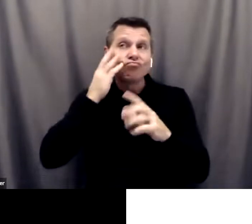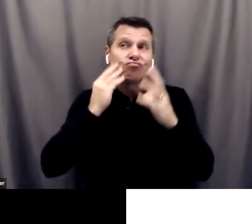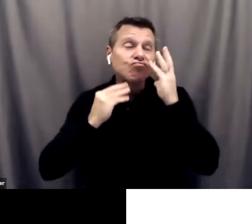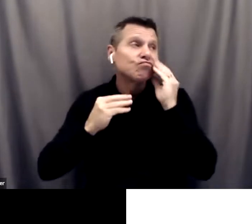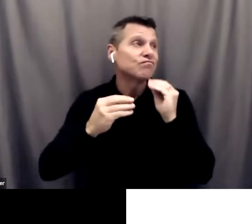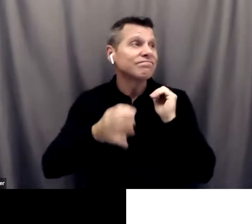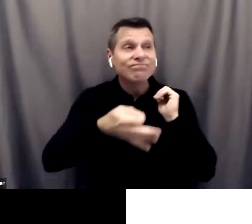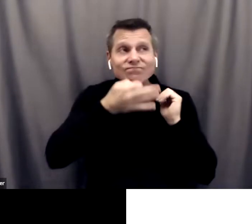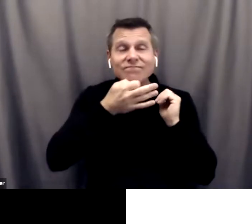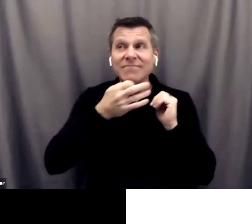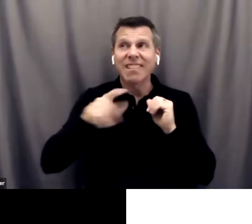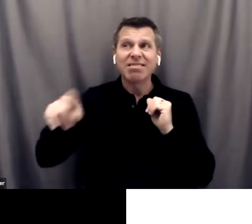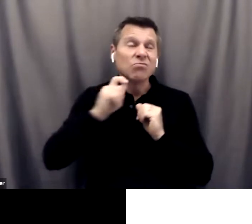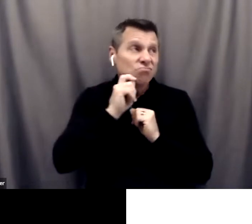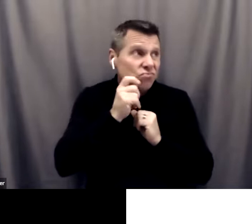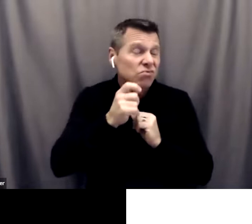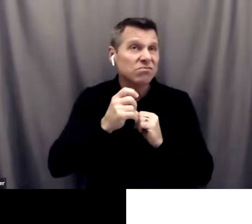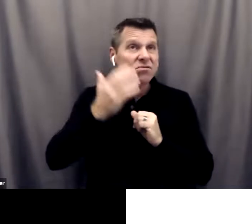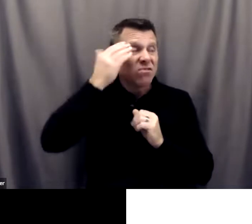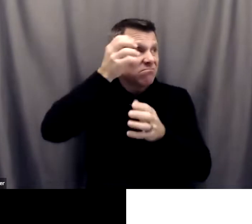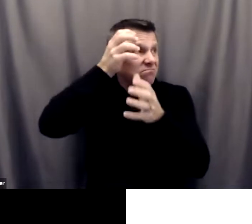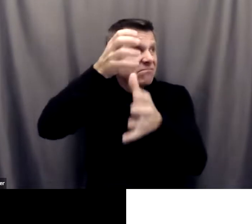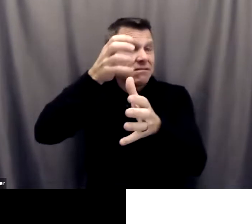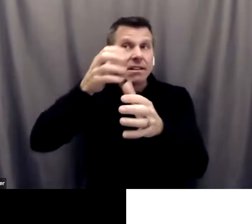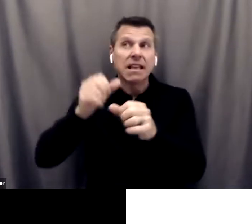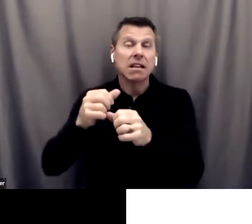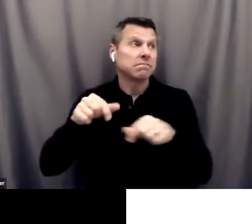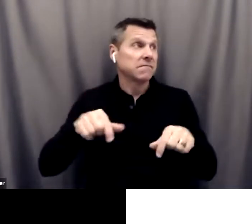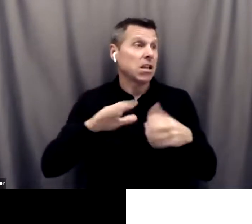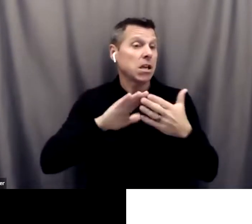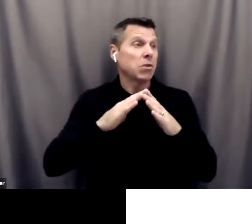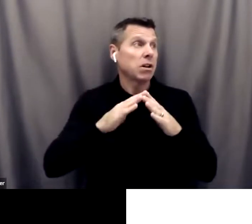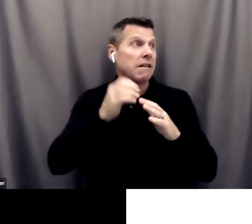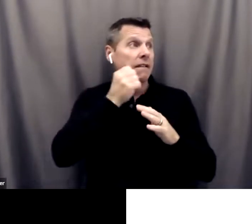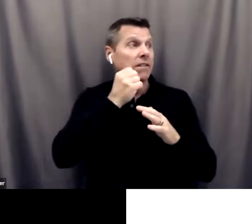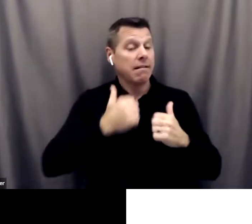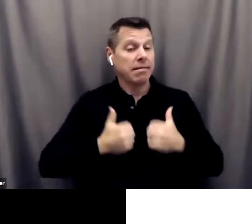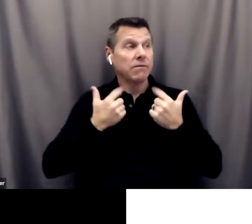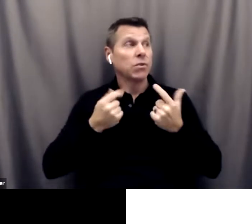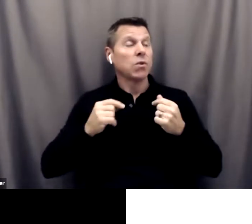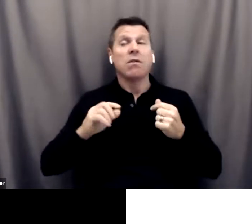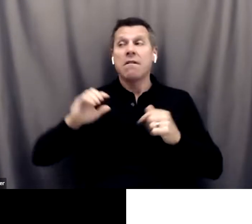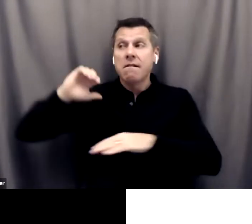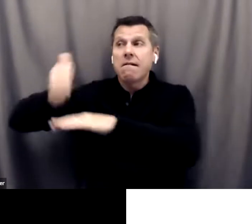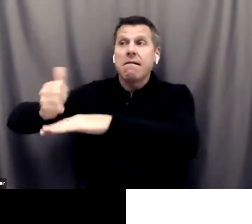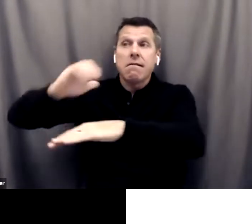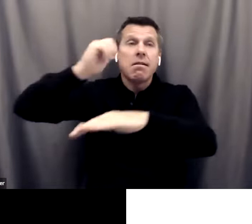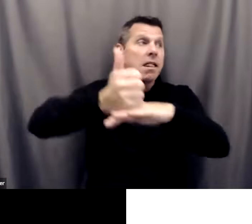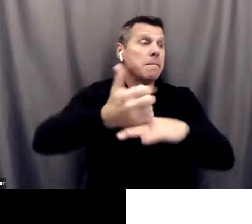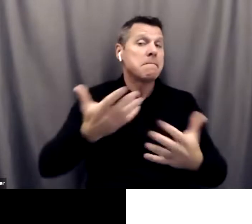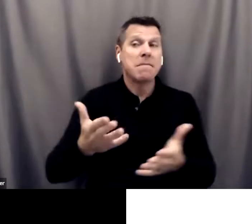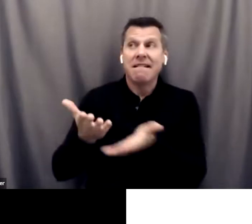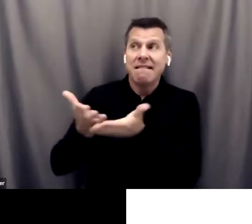of cool things that are, could be useful for our community's everyday life. So not necessarily like teaching a class. But you